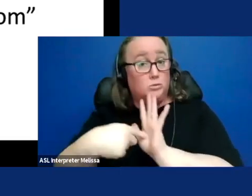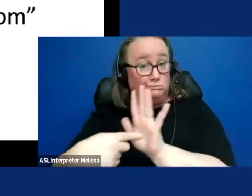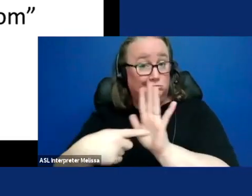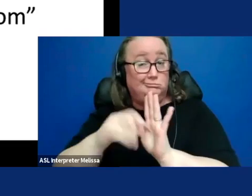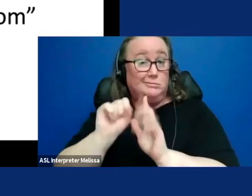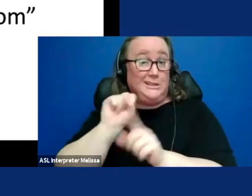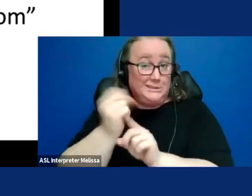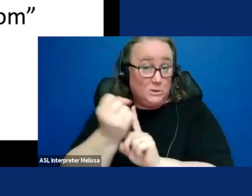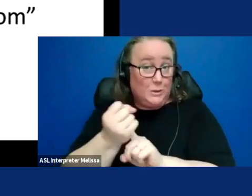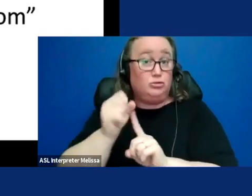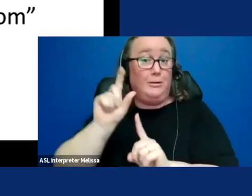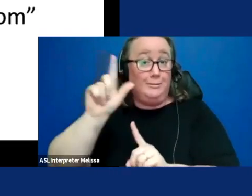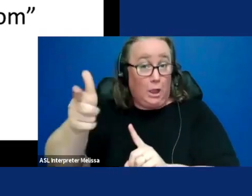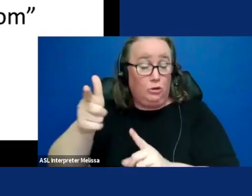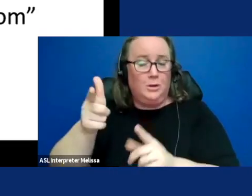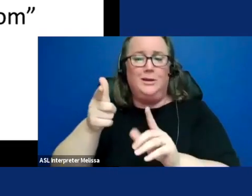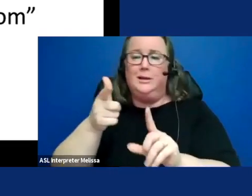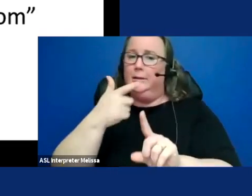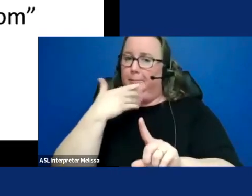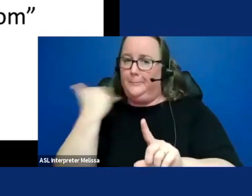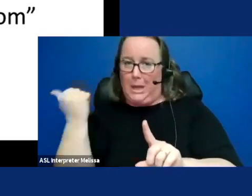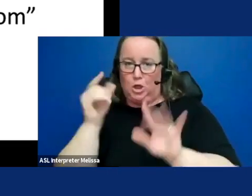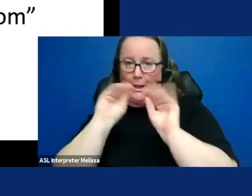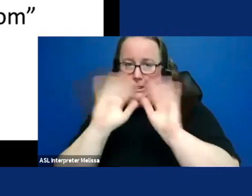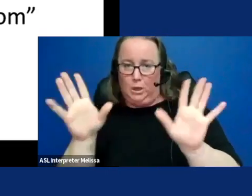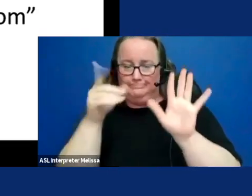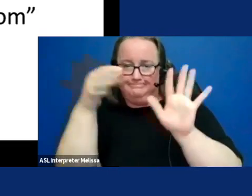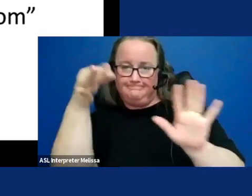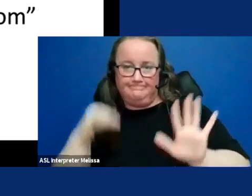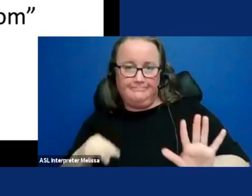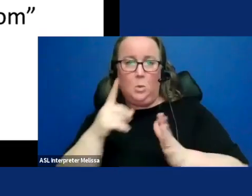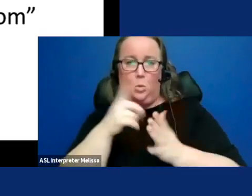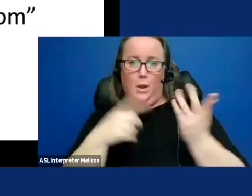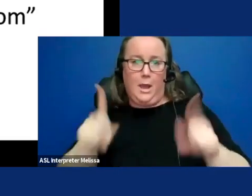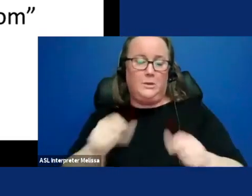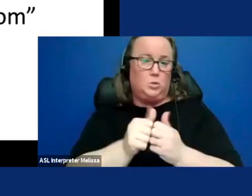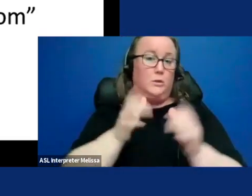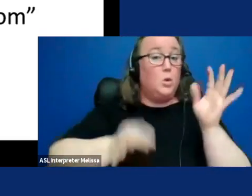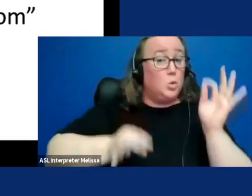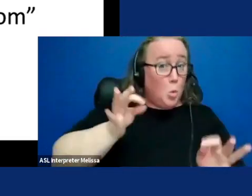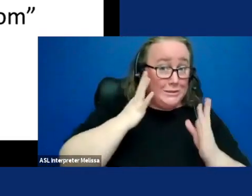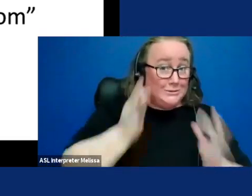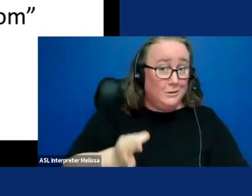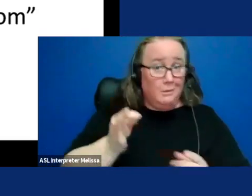highlights what is required of courts and CPS when a client disagrees with their disability label.